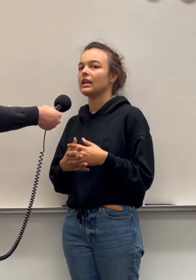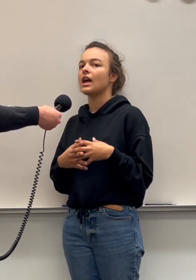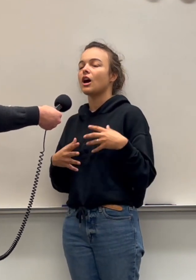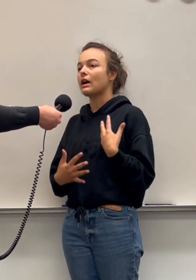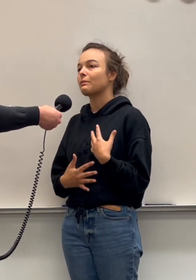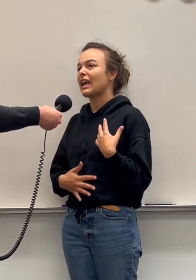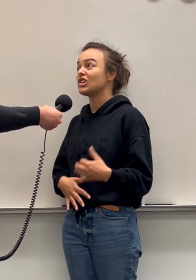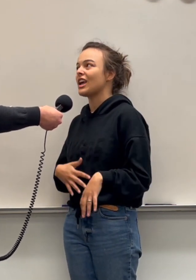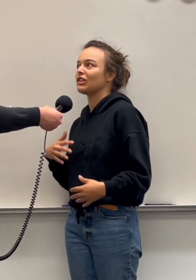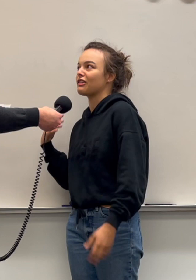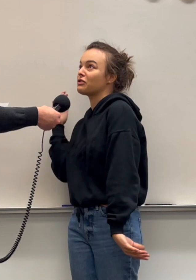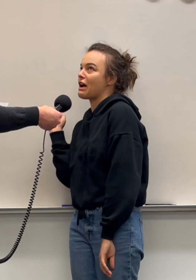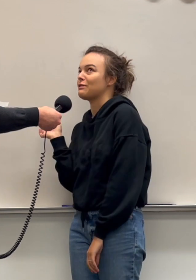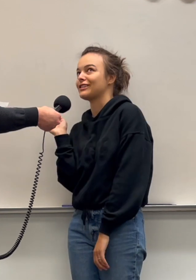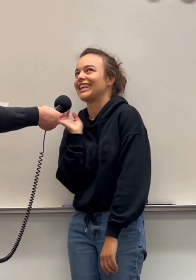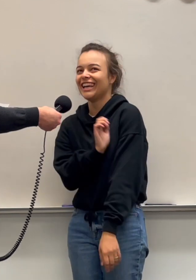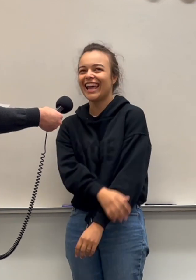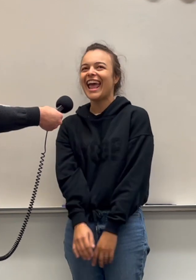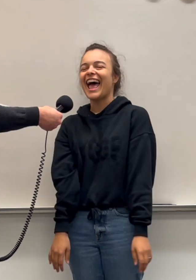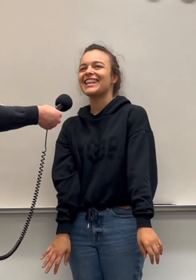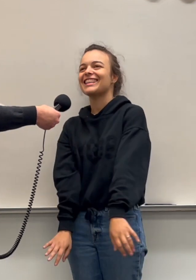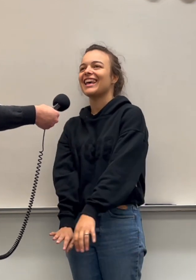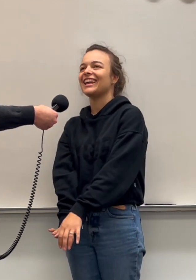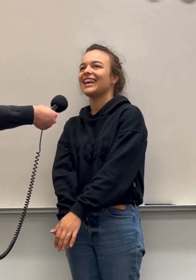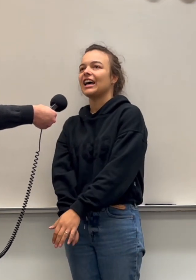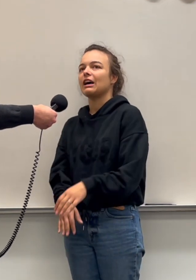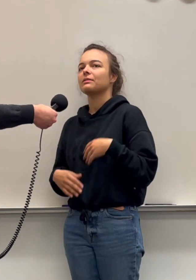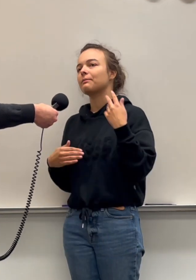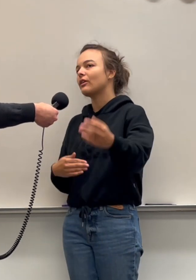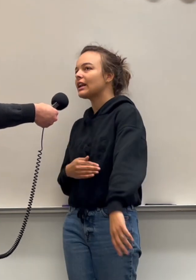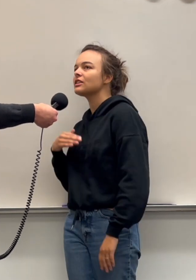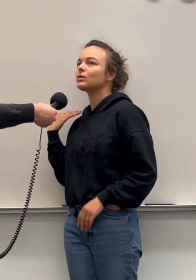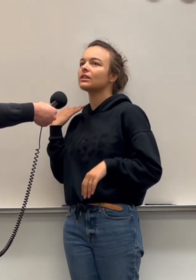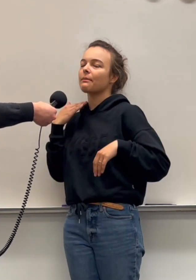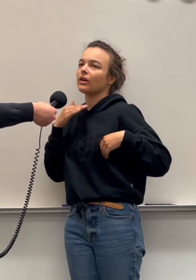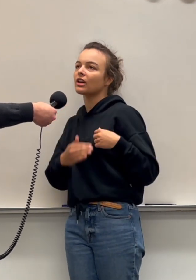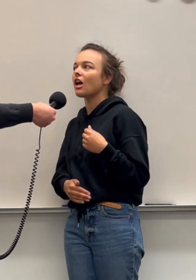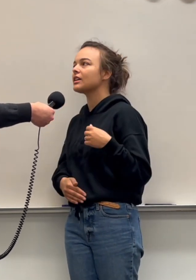around my age and a lot of grandmothers and then kept going in high school kept going in college